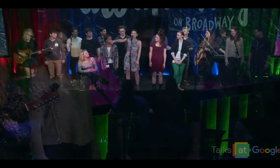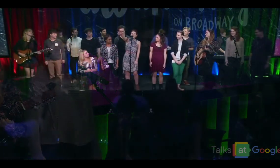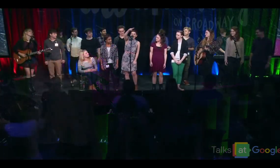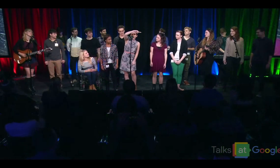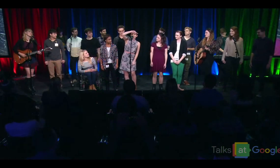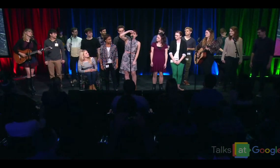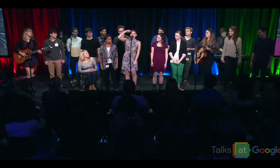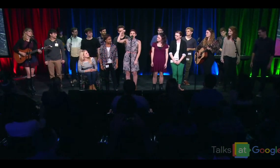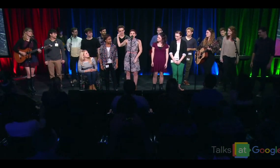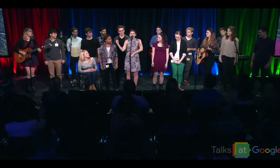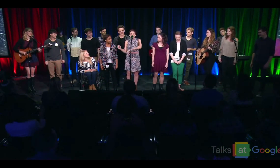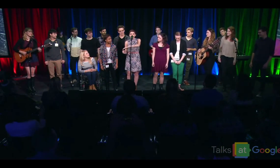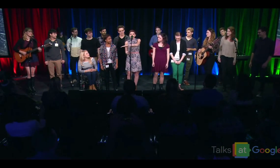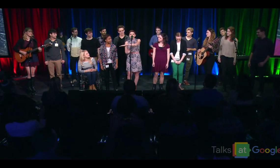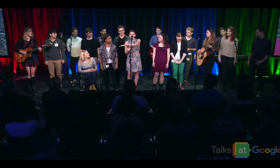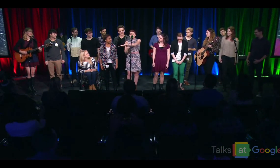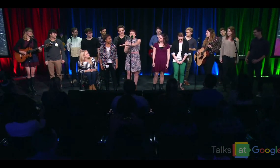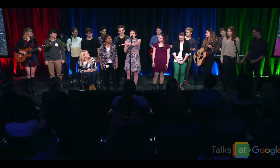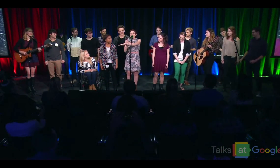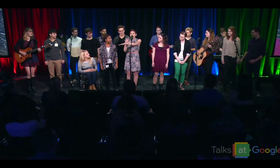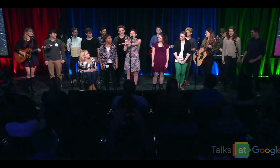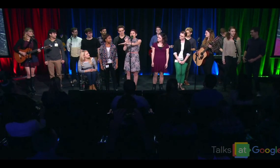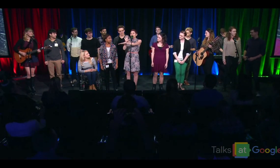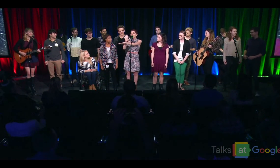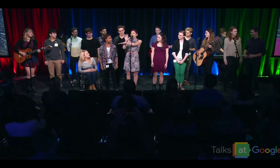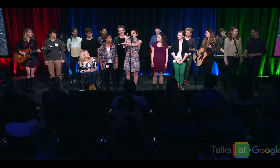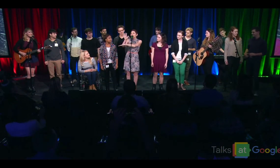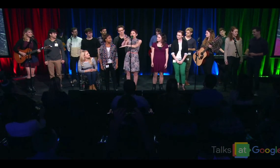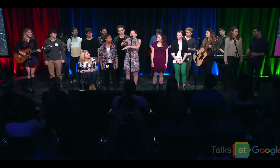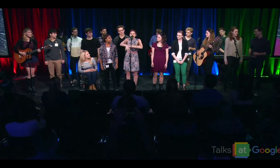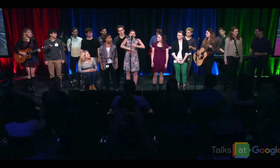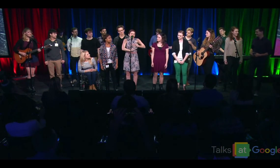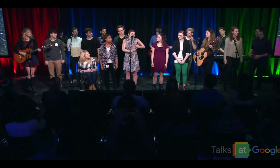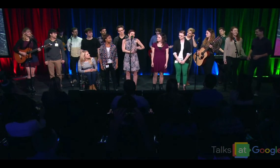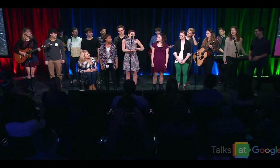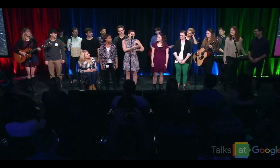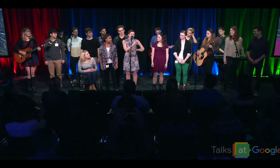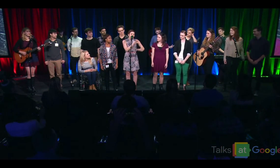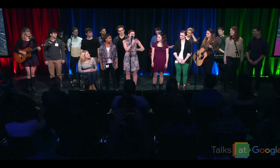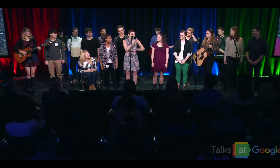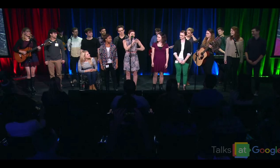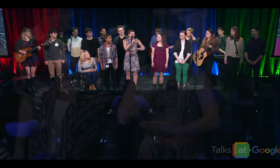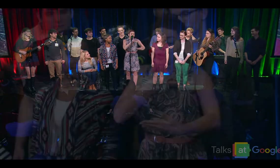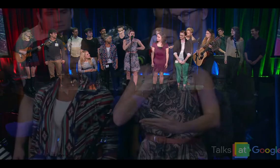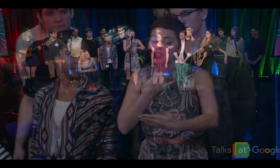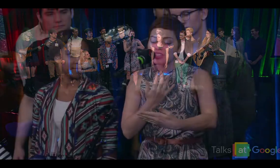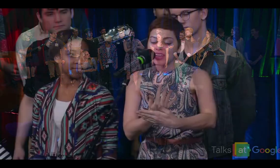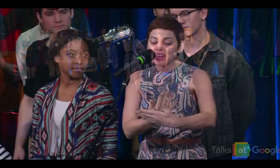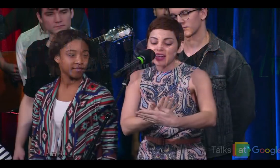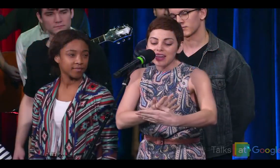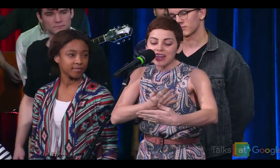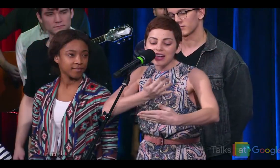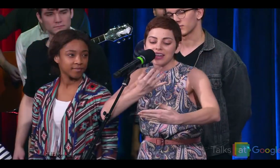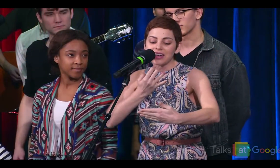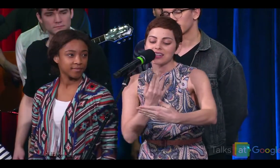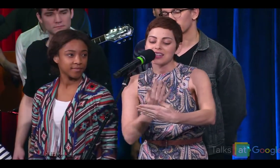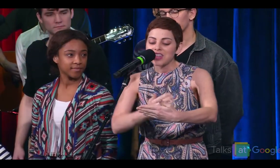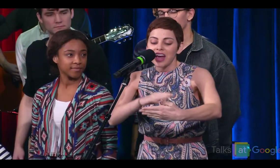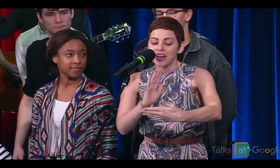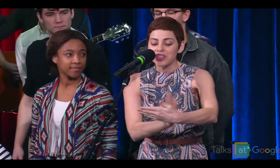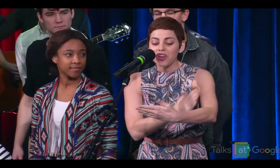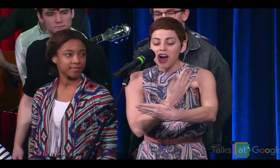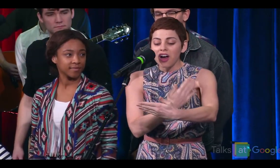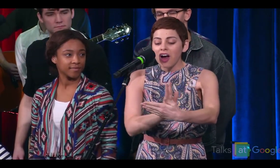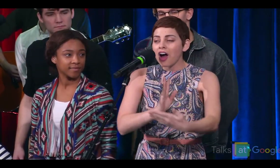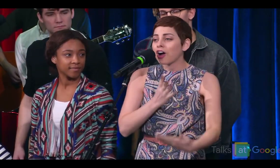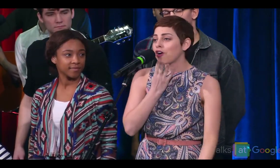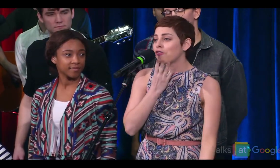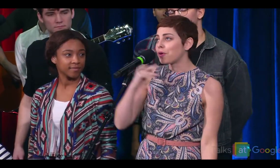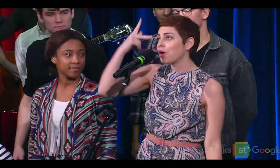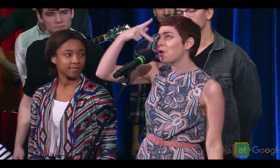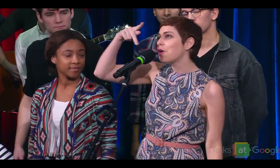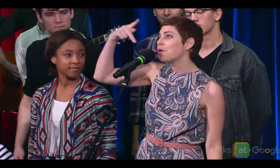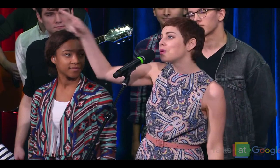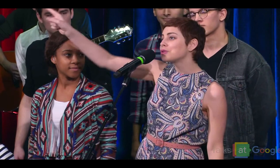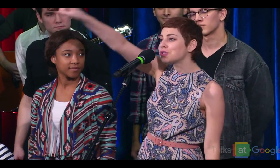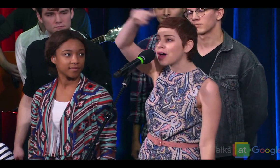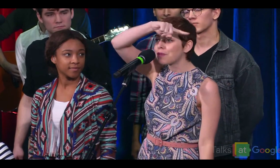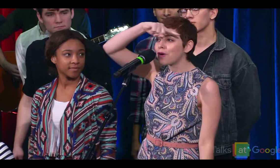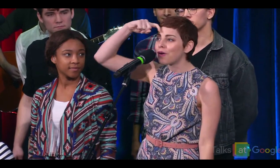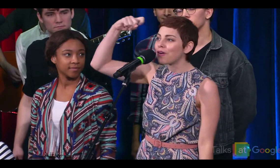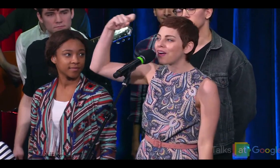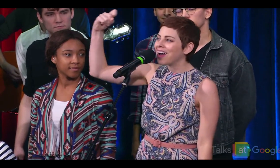A summer's day A mother sings a song of purple summer